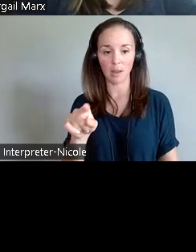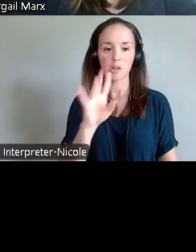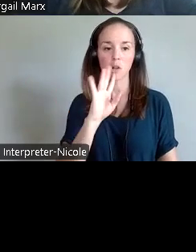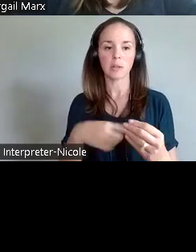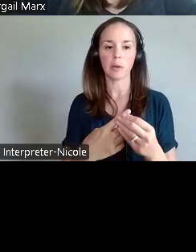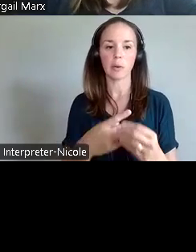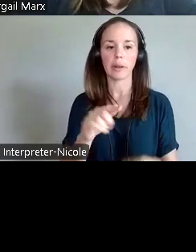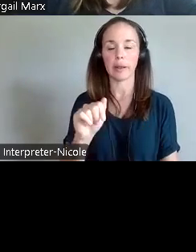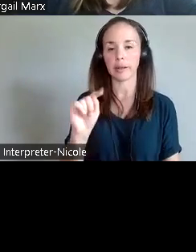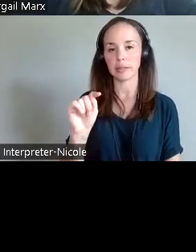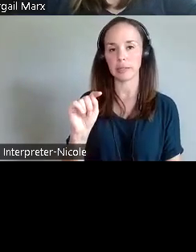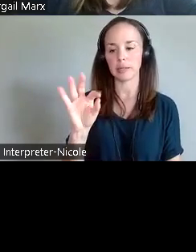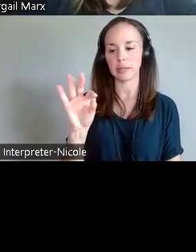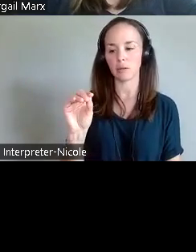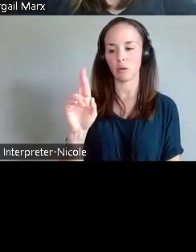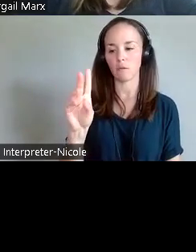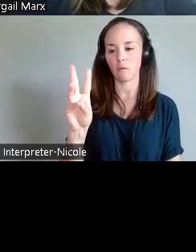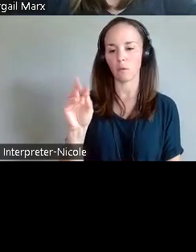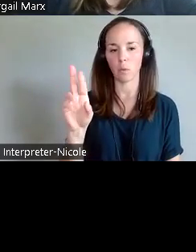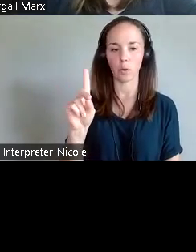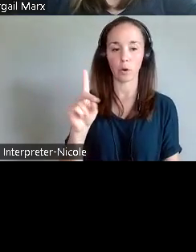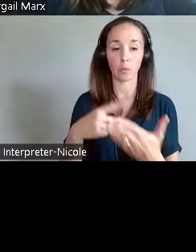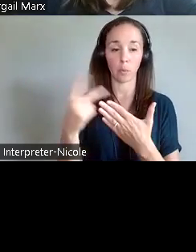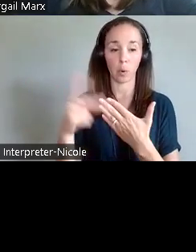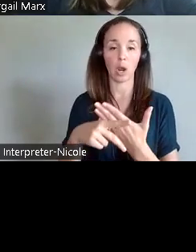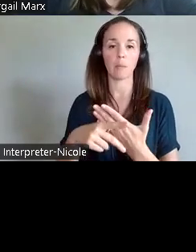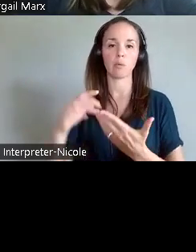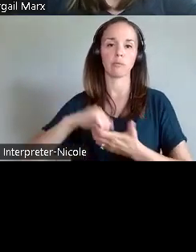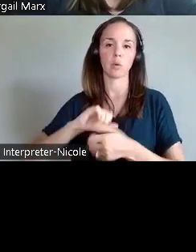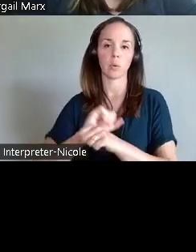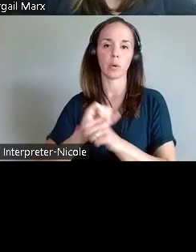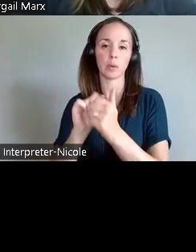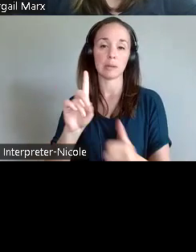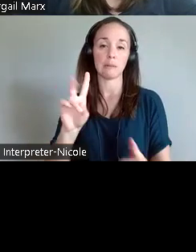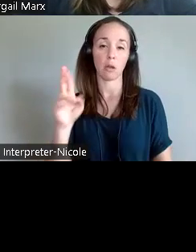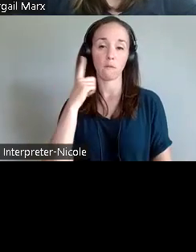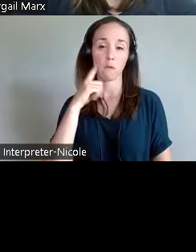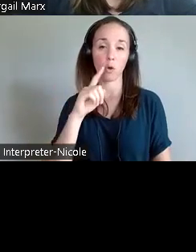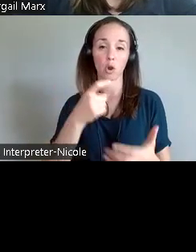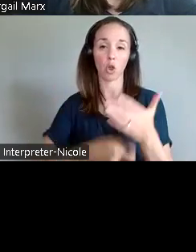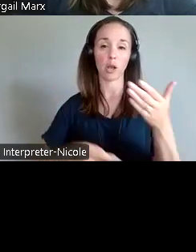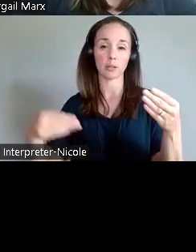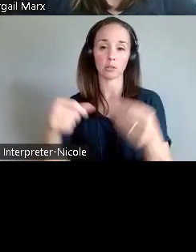here in Wisconsin the AT Forward program working with DVR about cost sharing as well as other